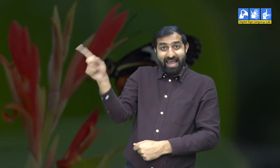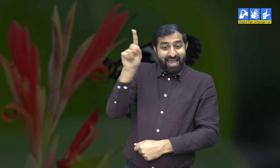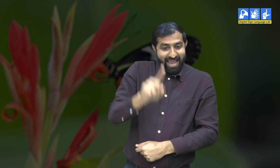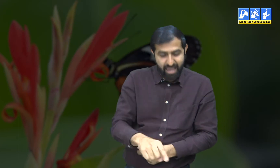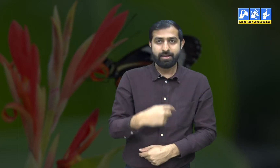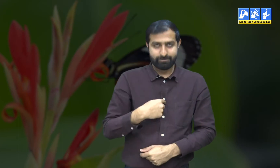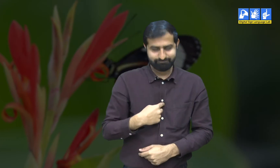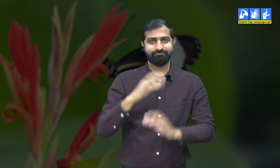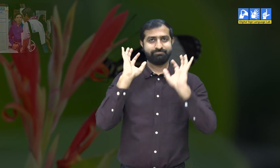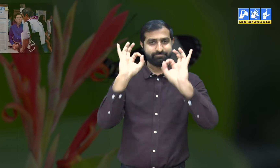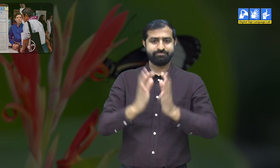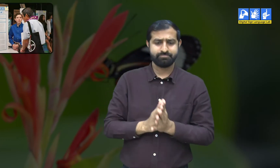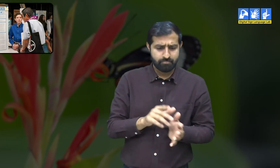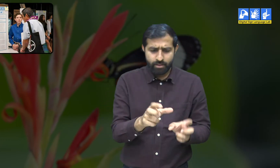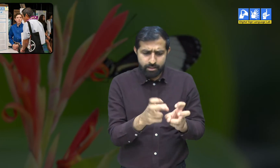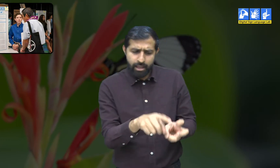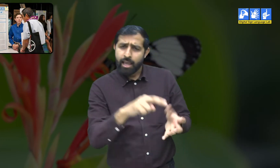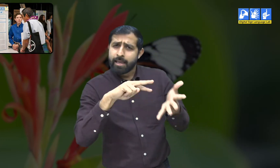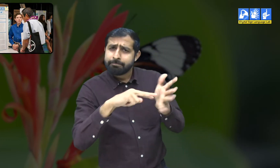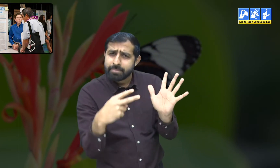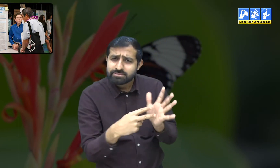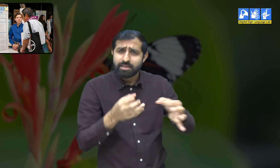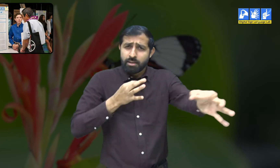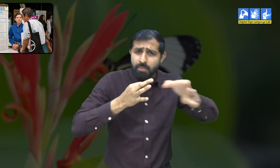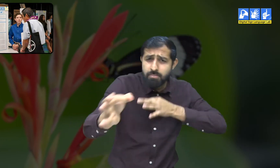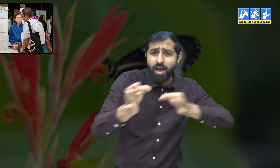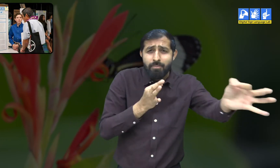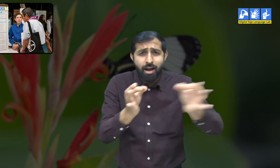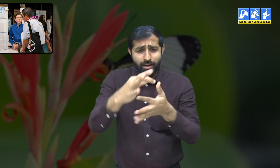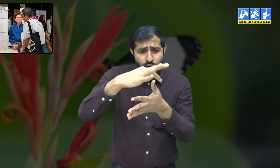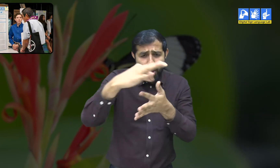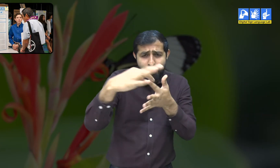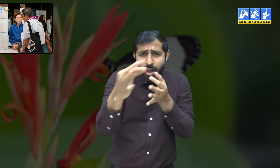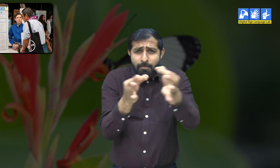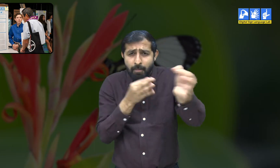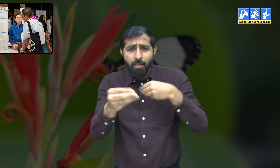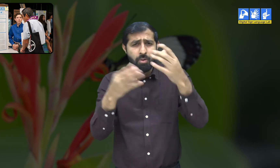When they came to Richard, he explained his experiment in a detailed manner.